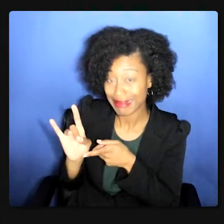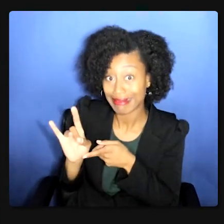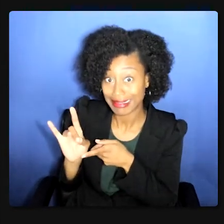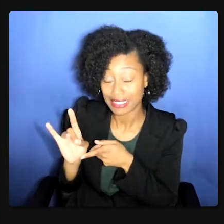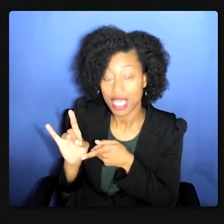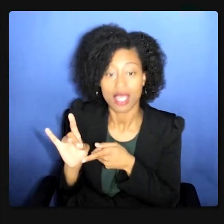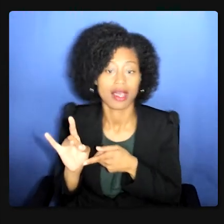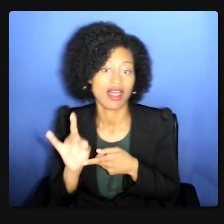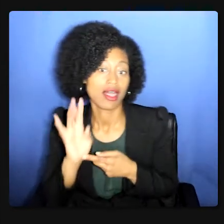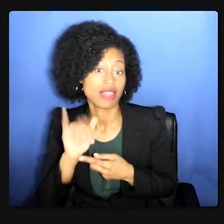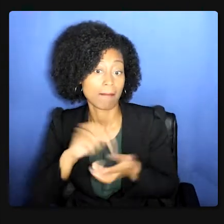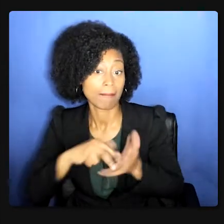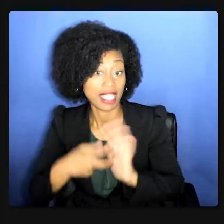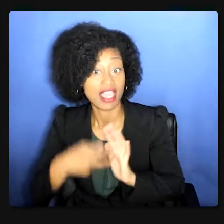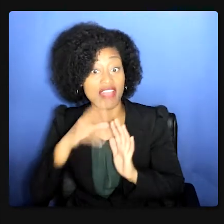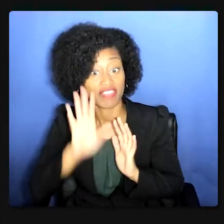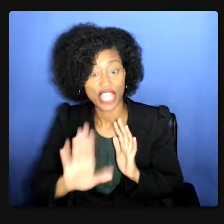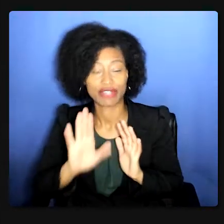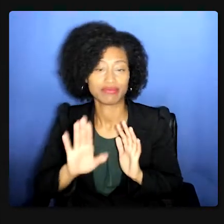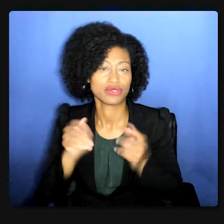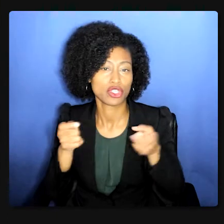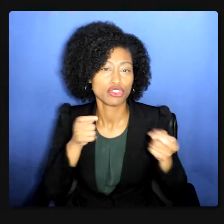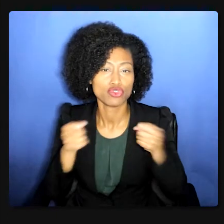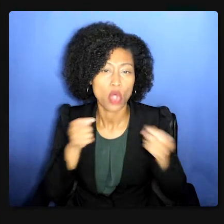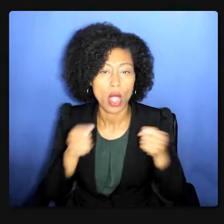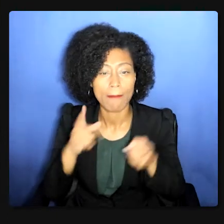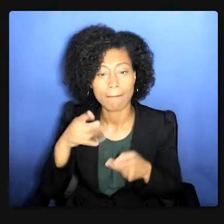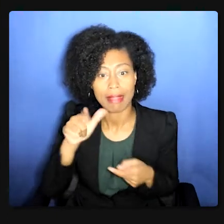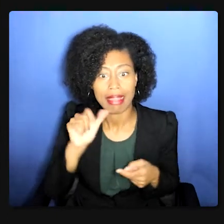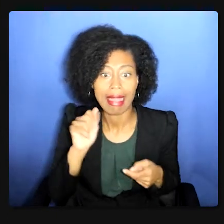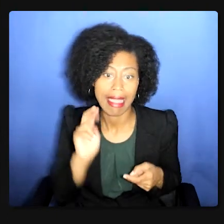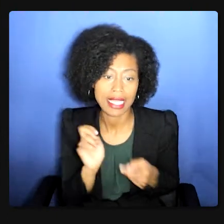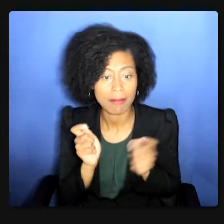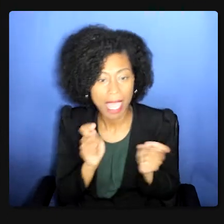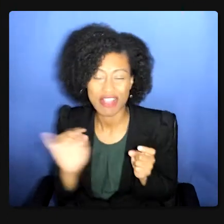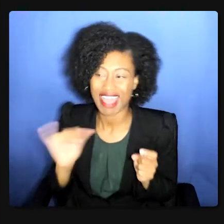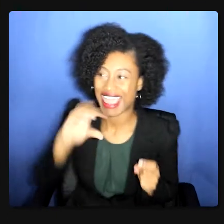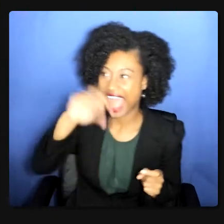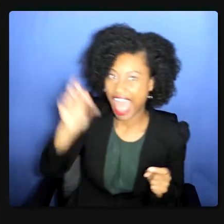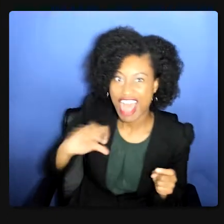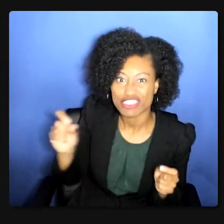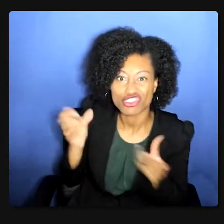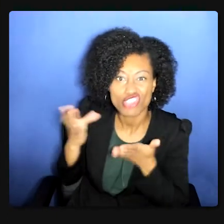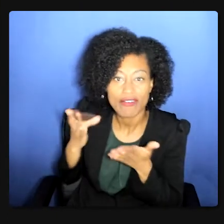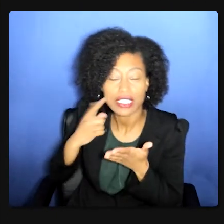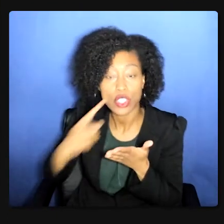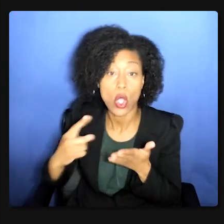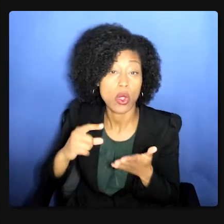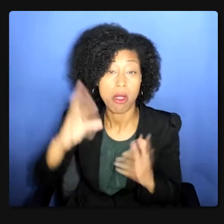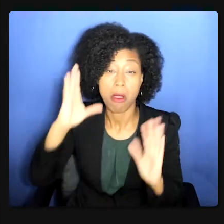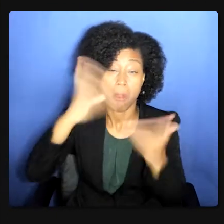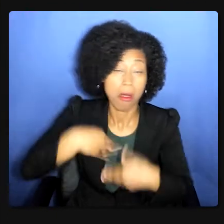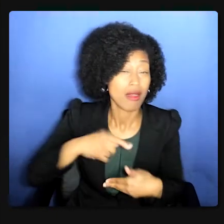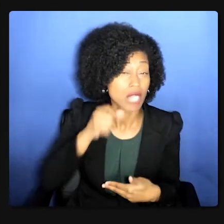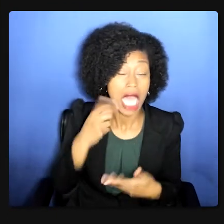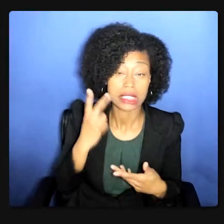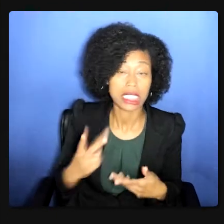where actually the control plane is managed, like Azure Kubernetes Service, right. The control plane is managed for you. You don't see it at all.